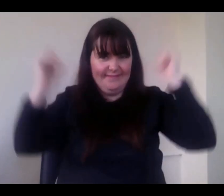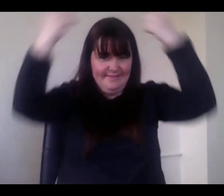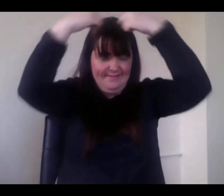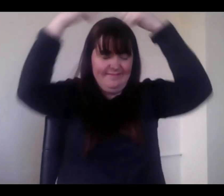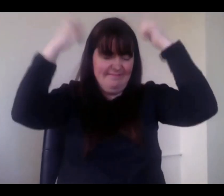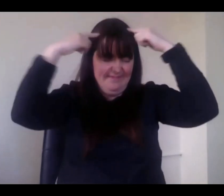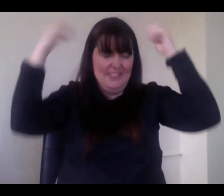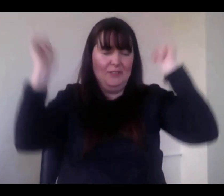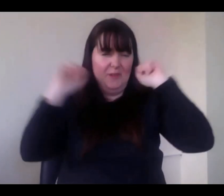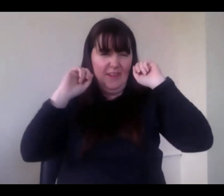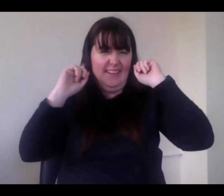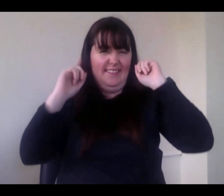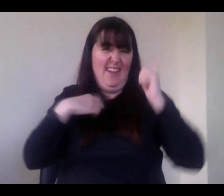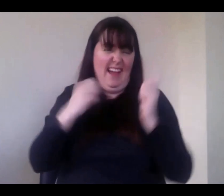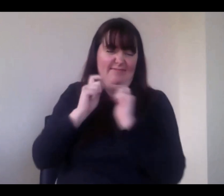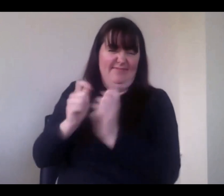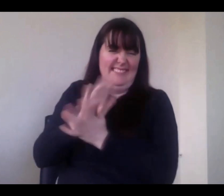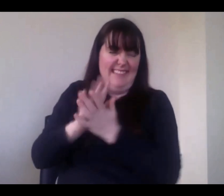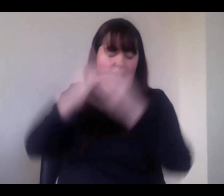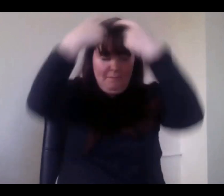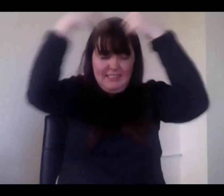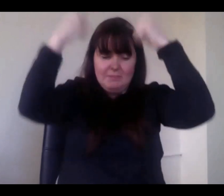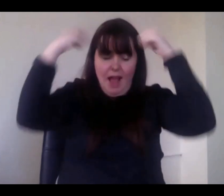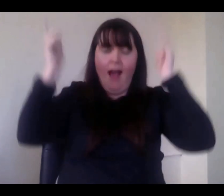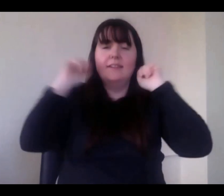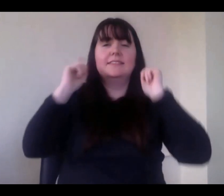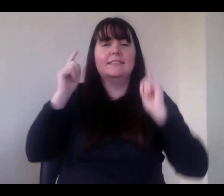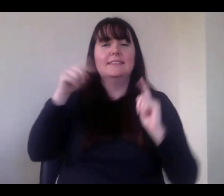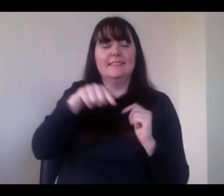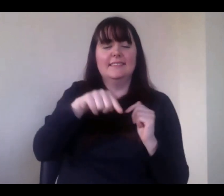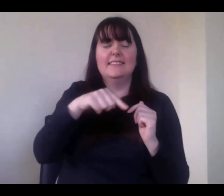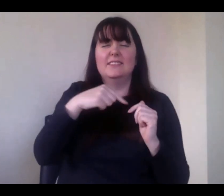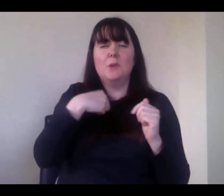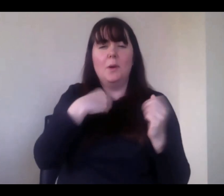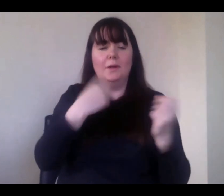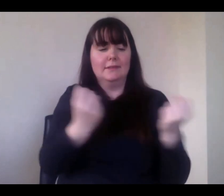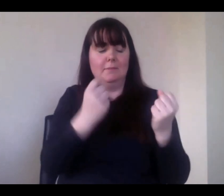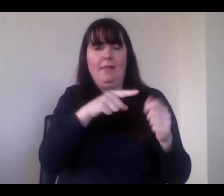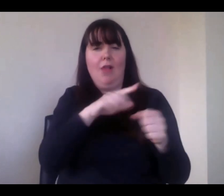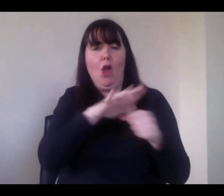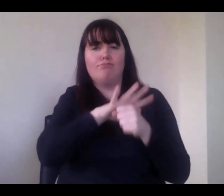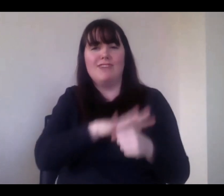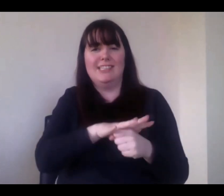This is the sign we gave Mrs. Marks because we had these funky costumes on her, which